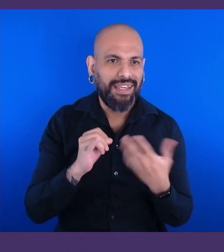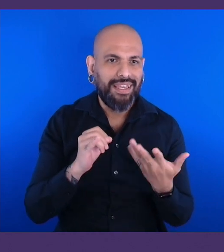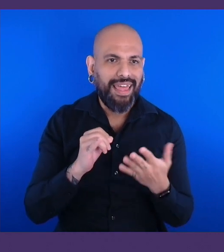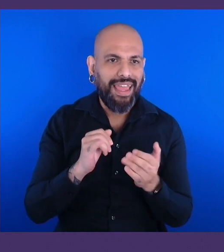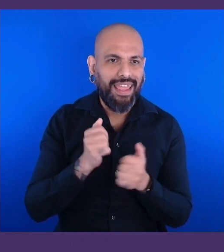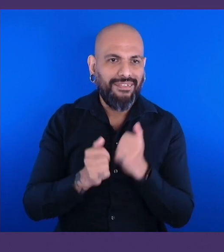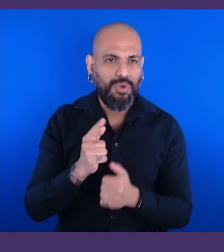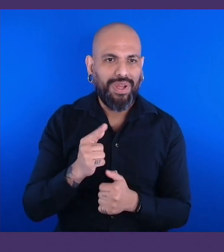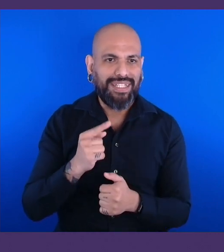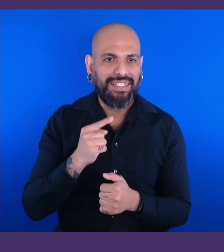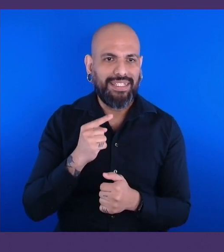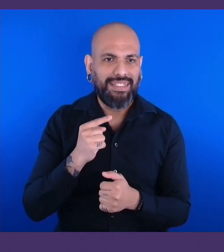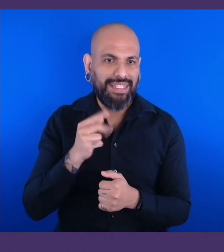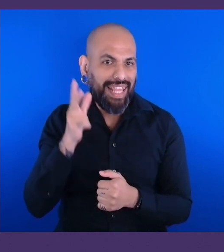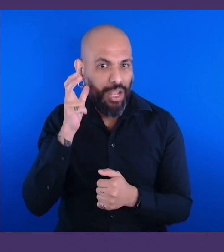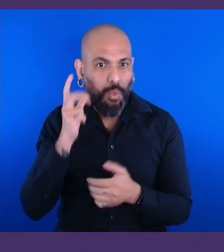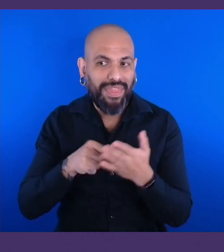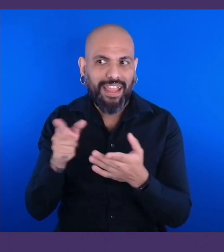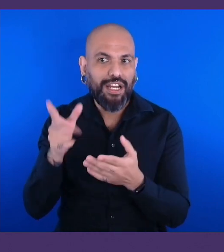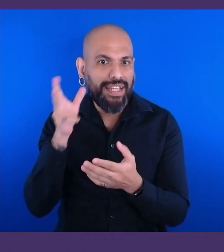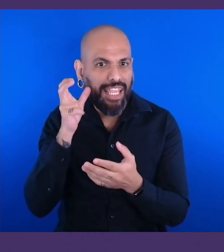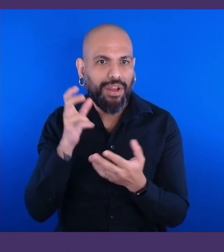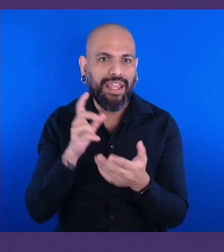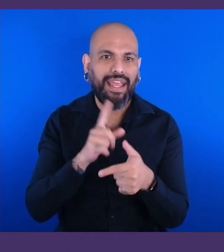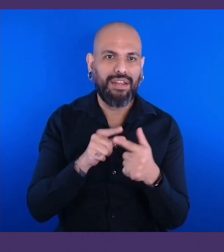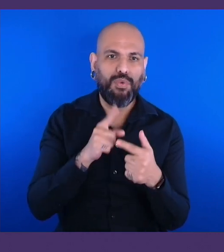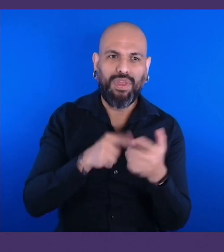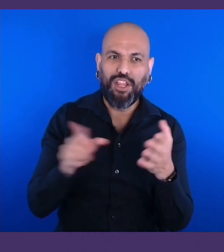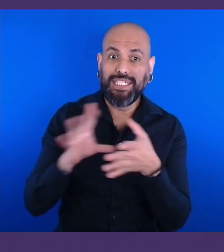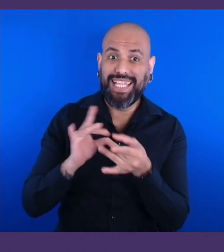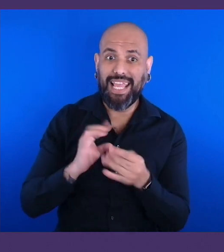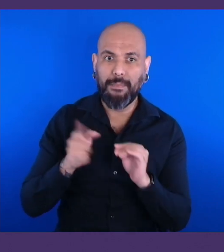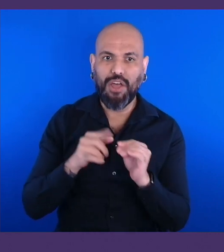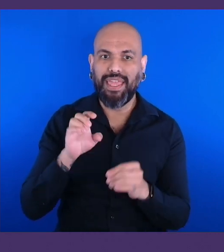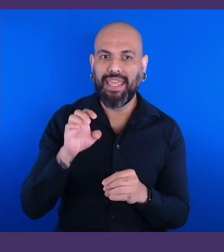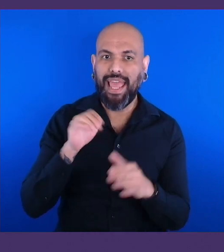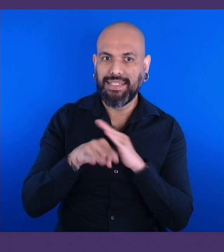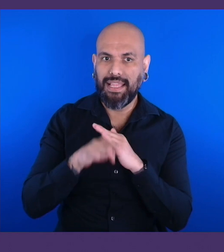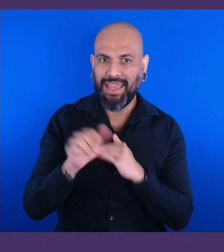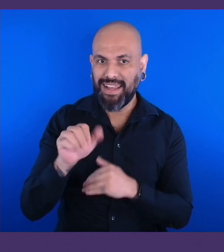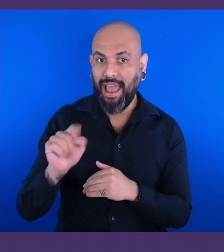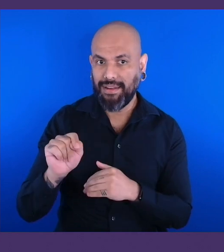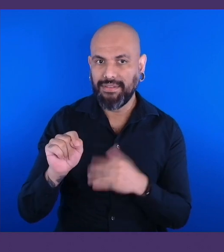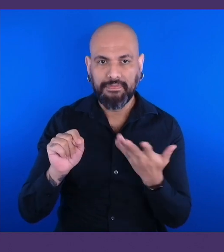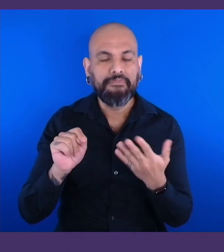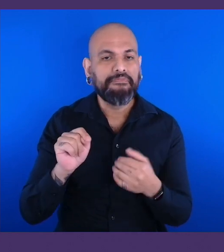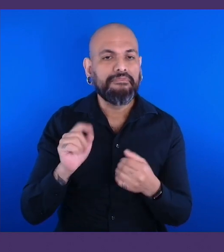about the European Accessibility Act. There's a lot of confusion between some